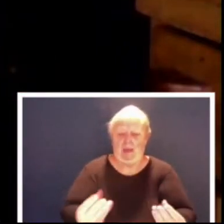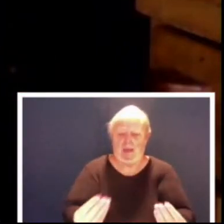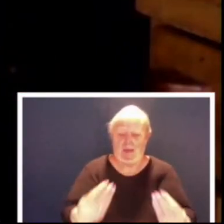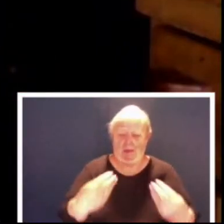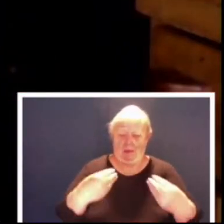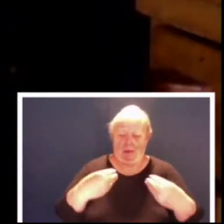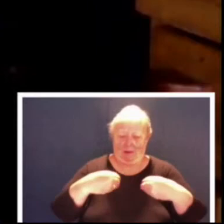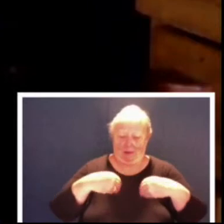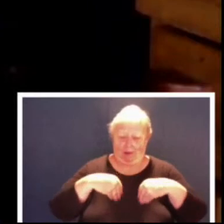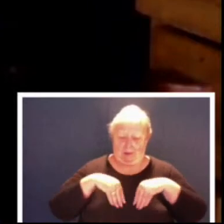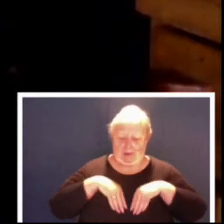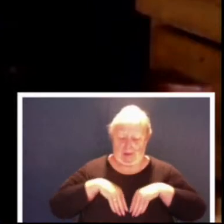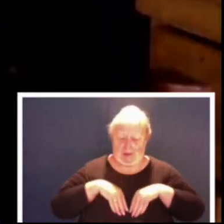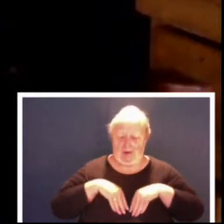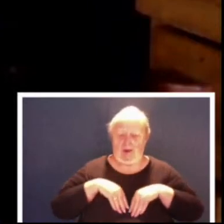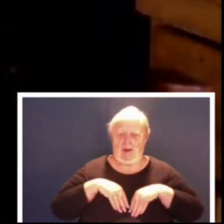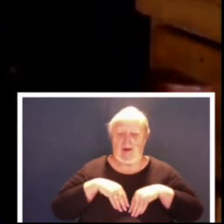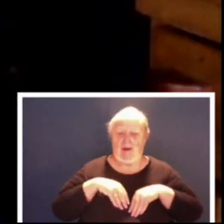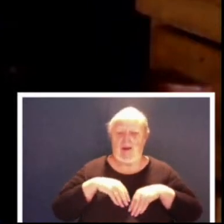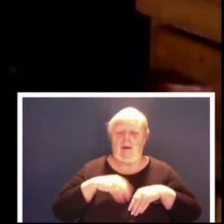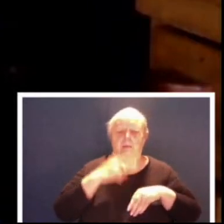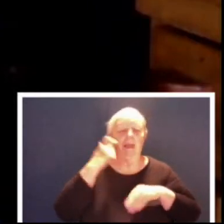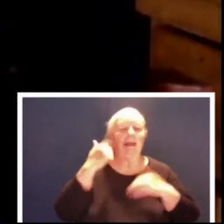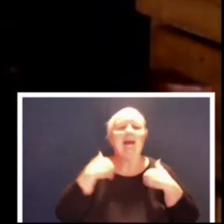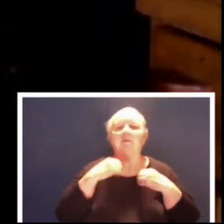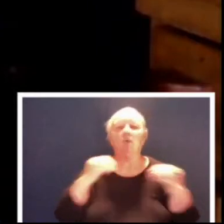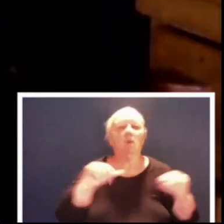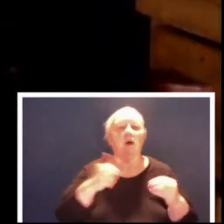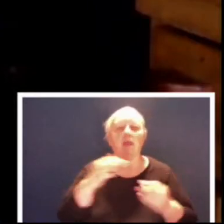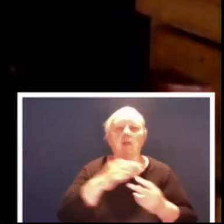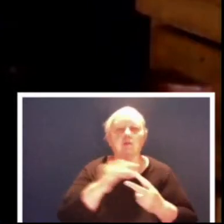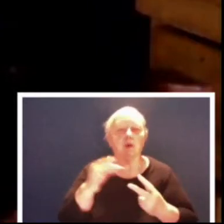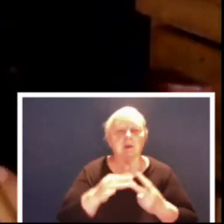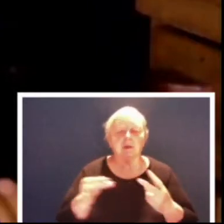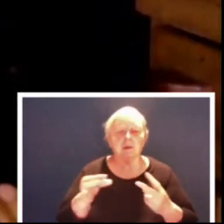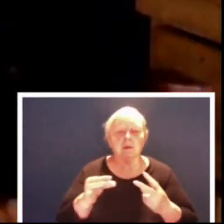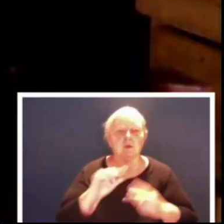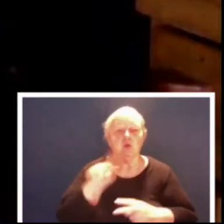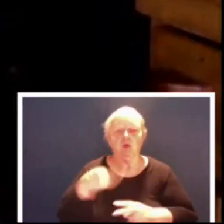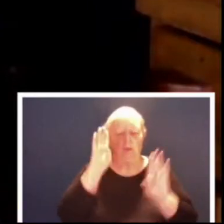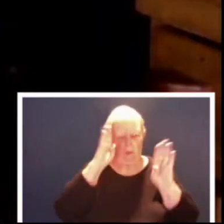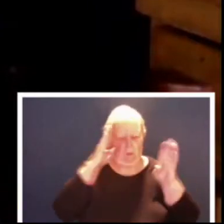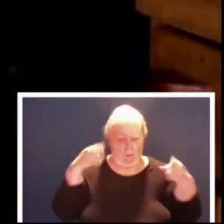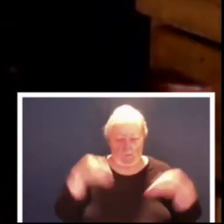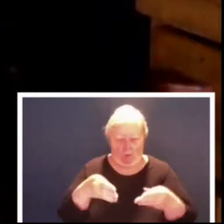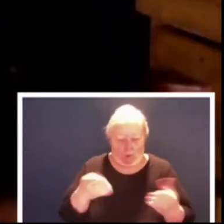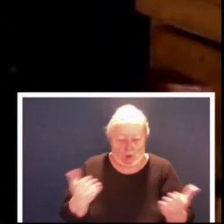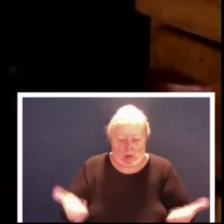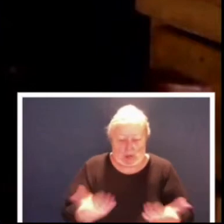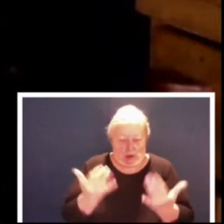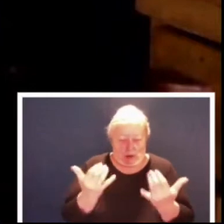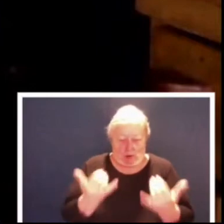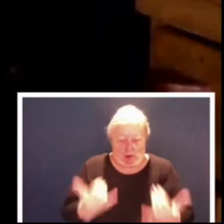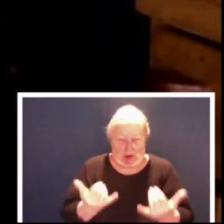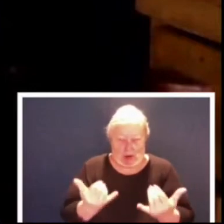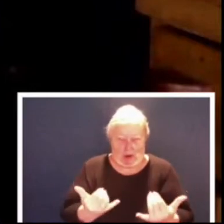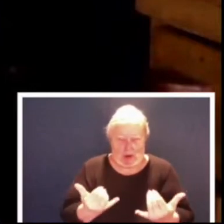It's just to be here and then, what am I gonna do now? I, in my pregnancy, I water birthed with no drugs or anything and there was